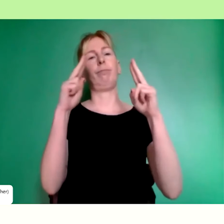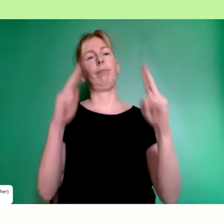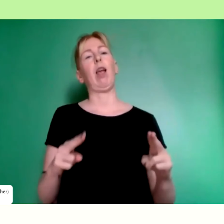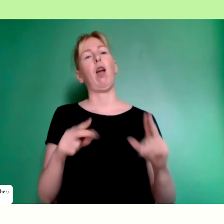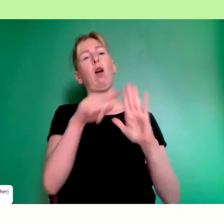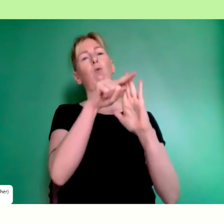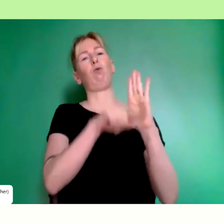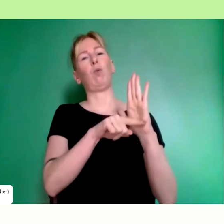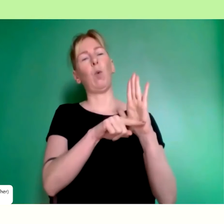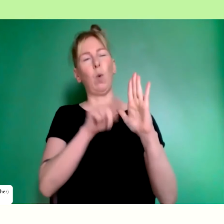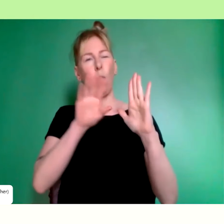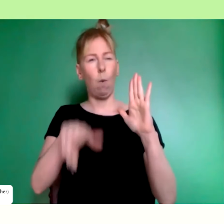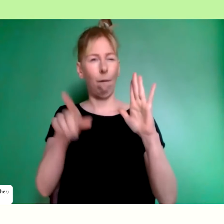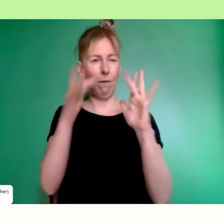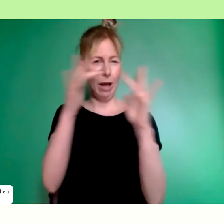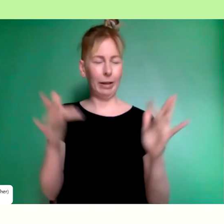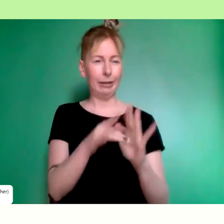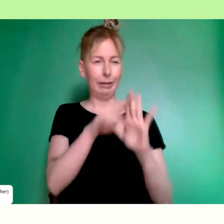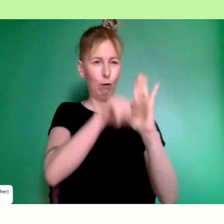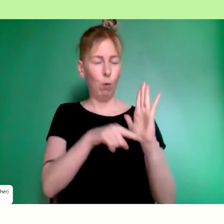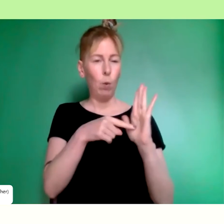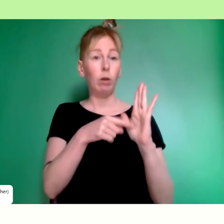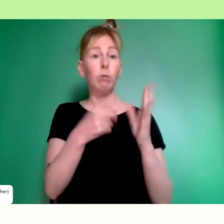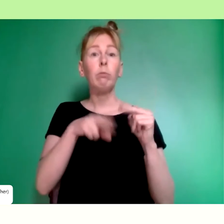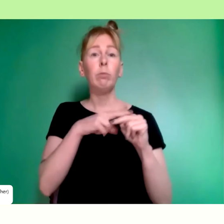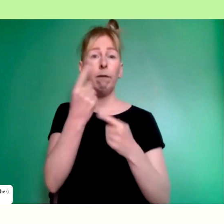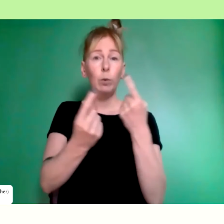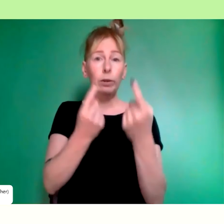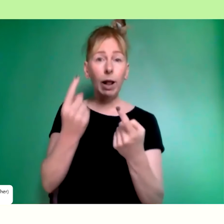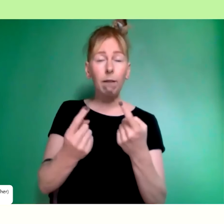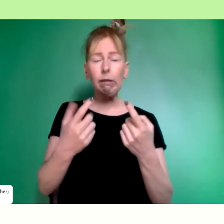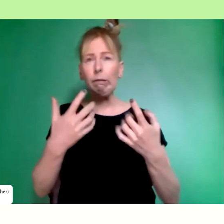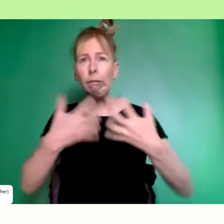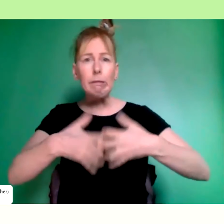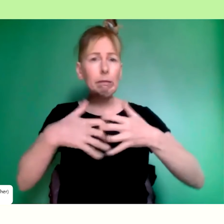So, if you experience any technical issues, please use the chat button at the